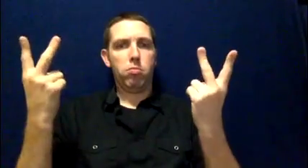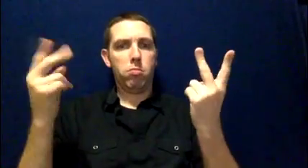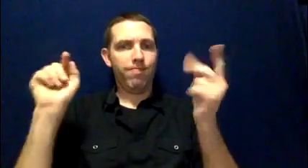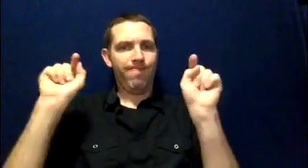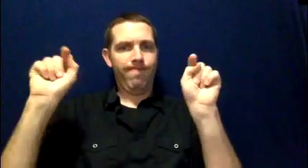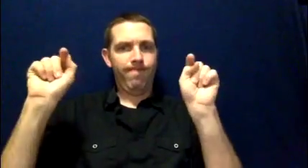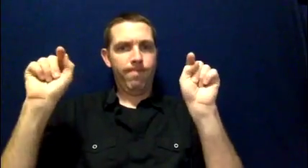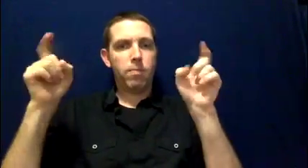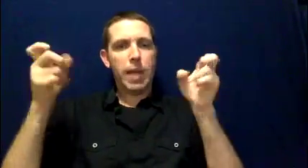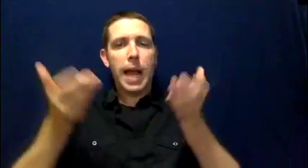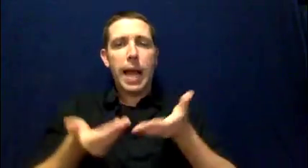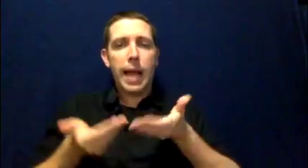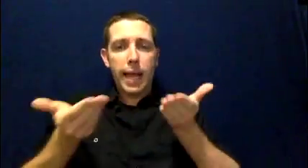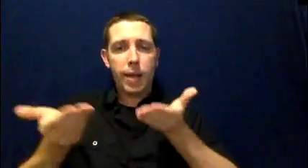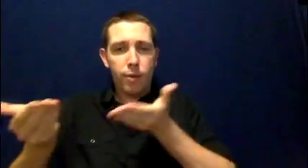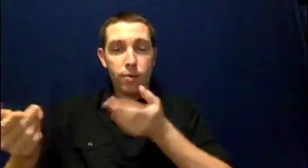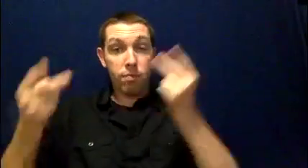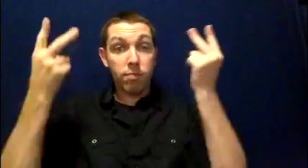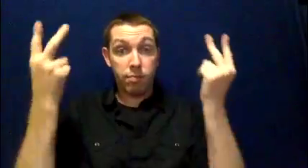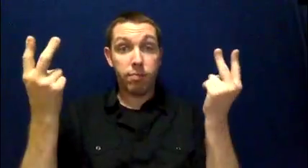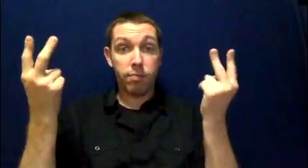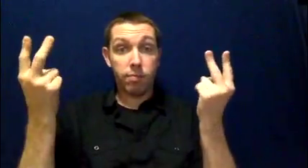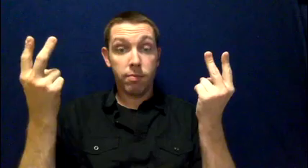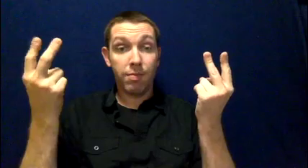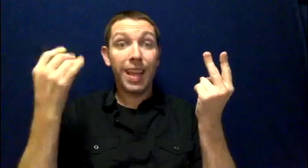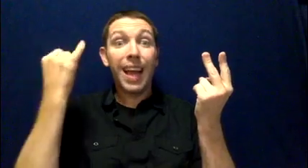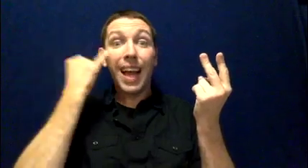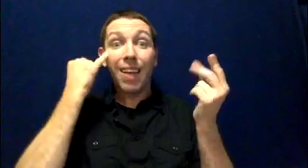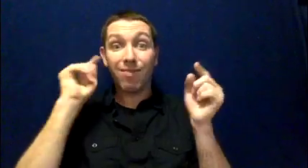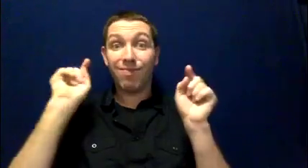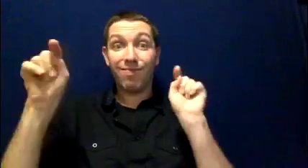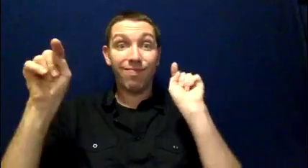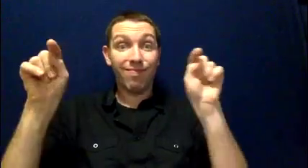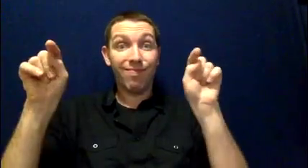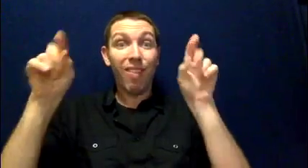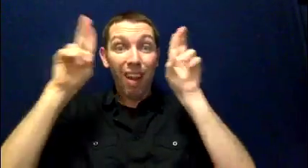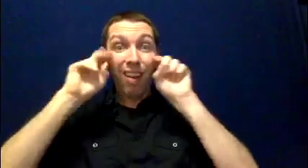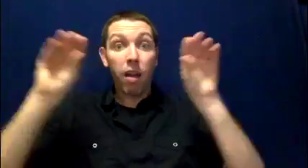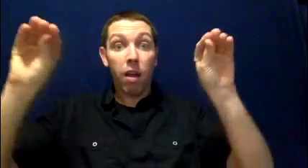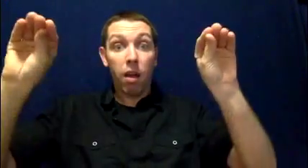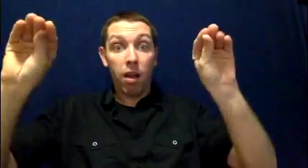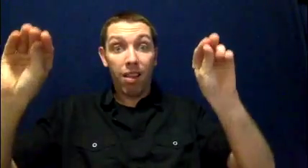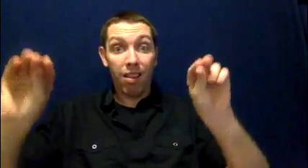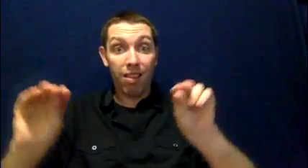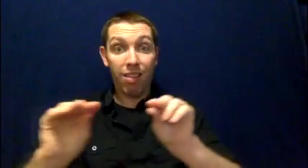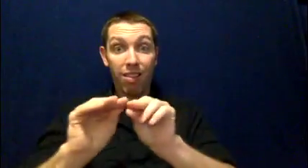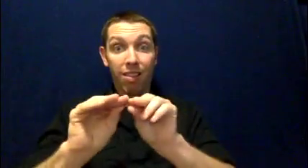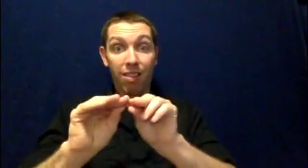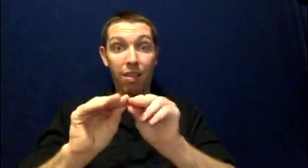They are just carriers. If they each pass on an Usher gene to their child,